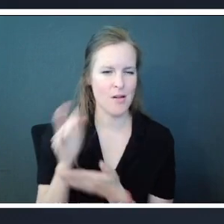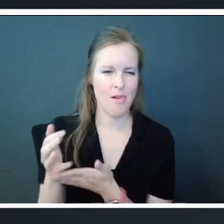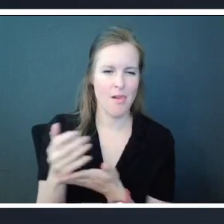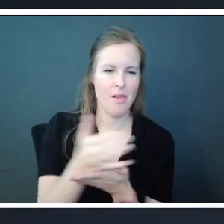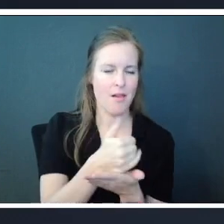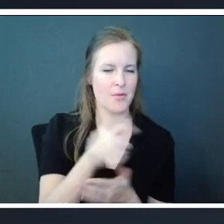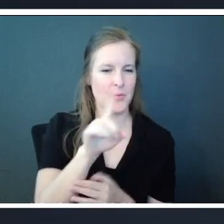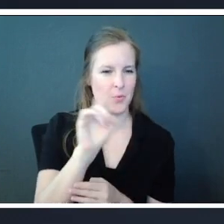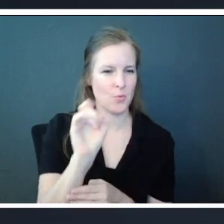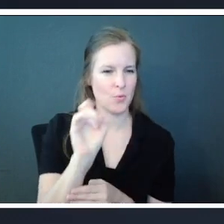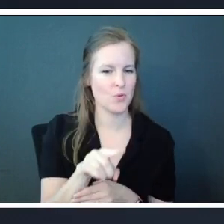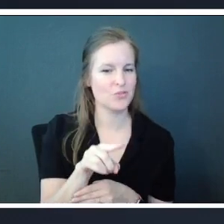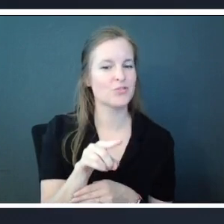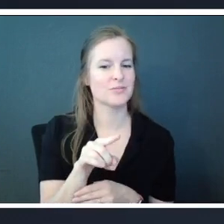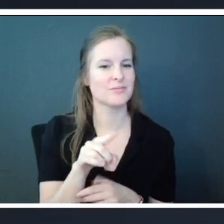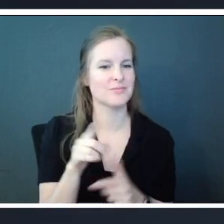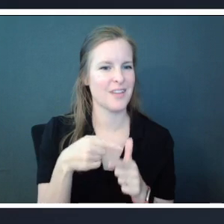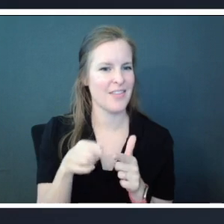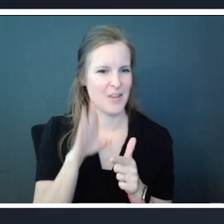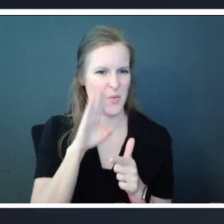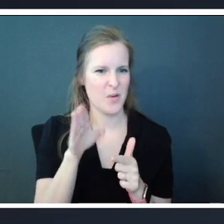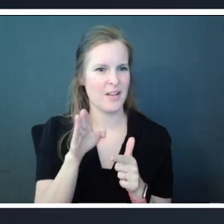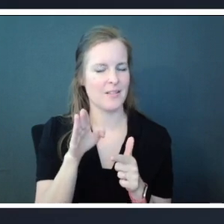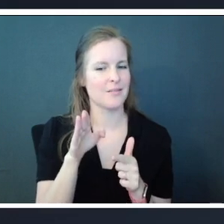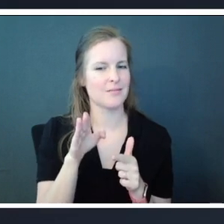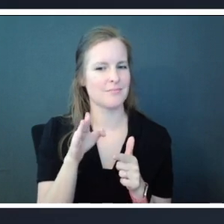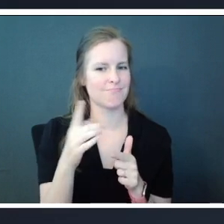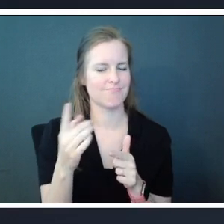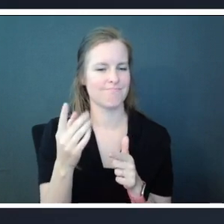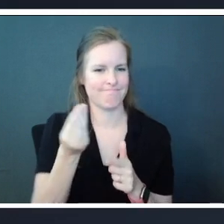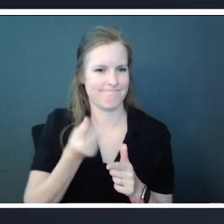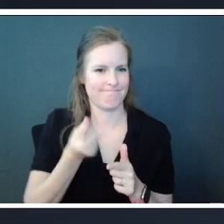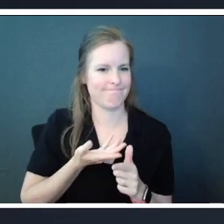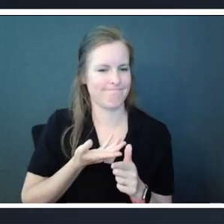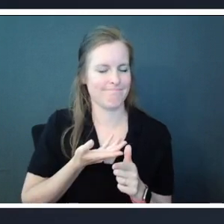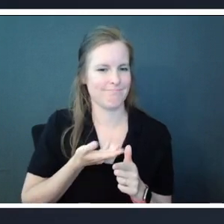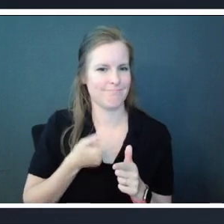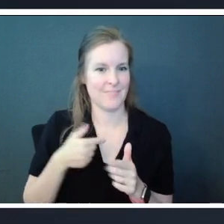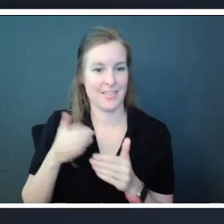chat. And then we're going to toss it to us. So, we always toss it some live student questions to